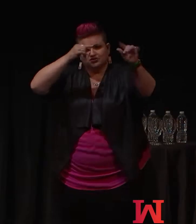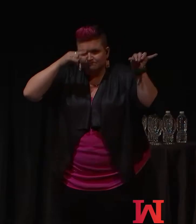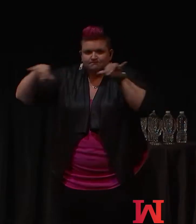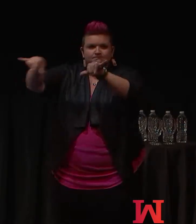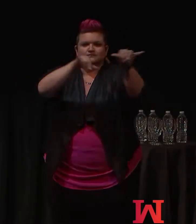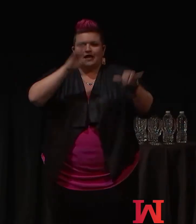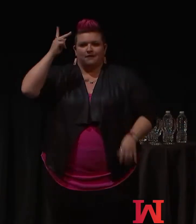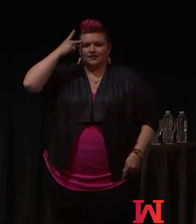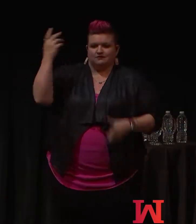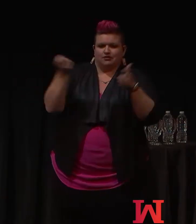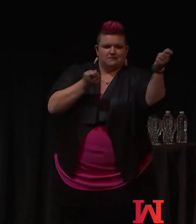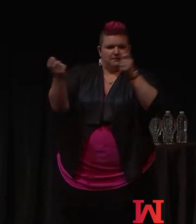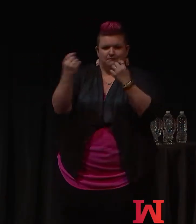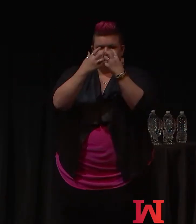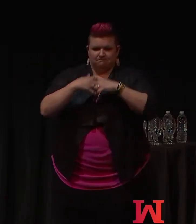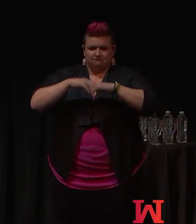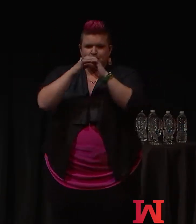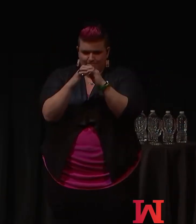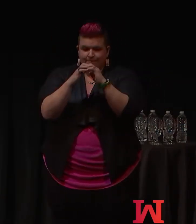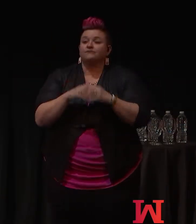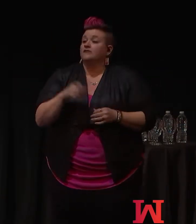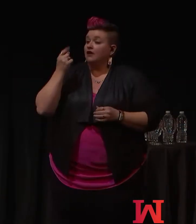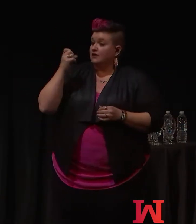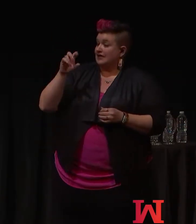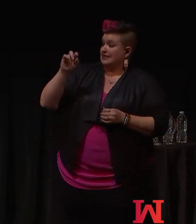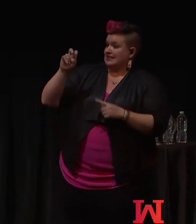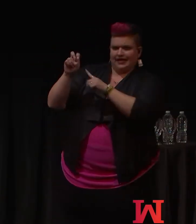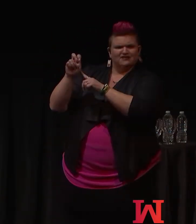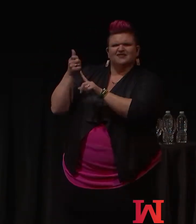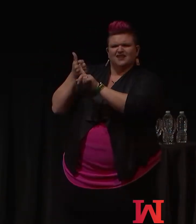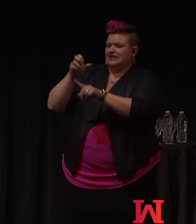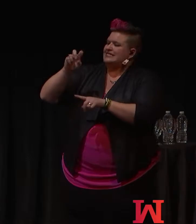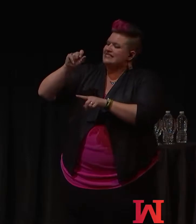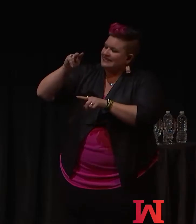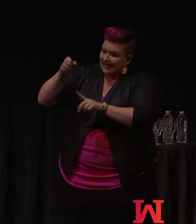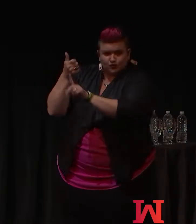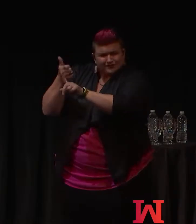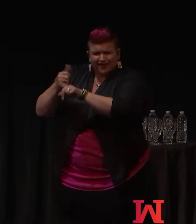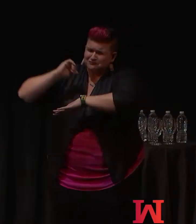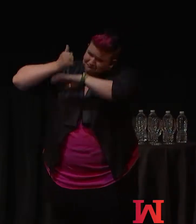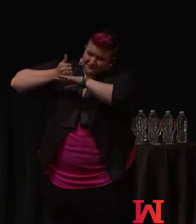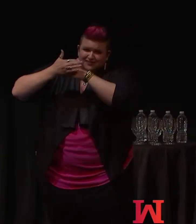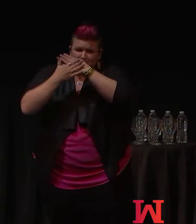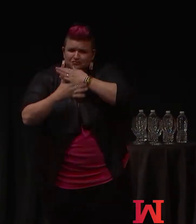Clearly Elaine made her mark and continues to make her mark on the world of journalism and beyond.